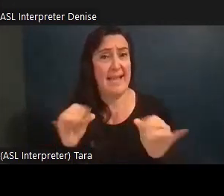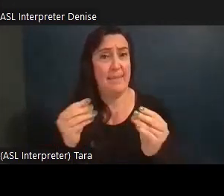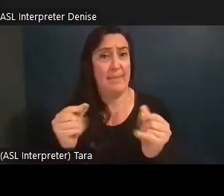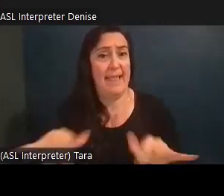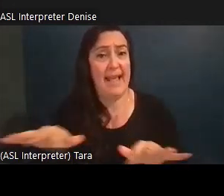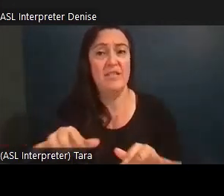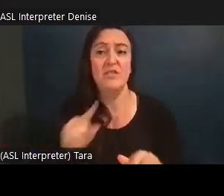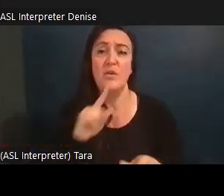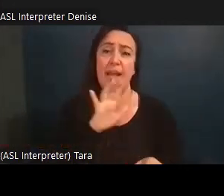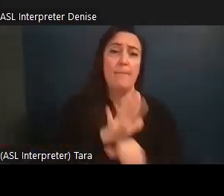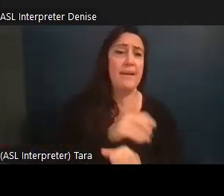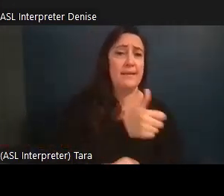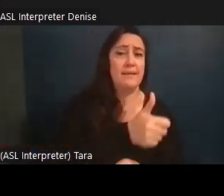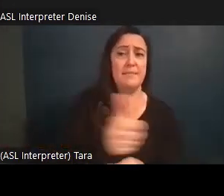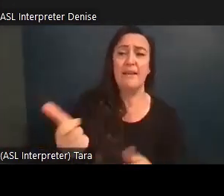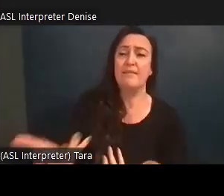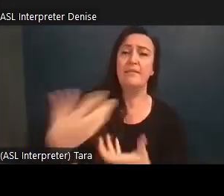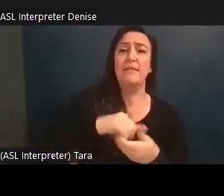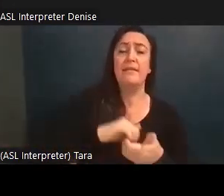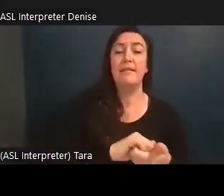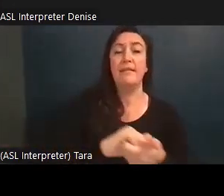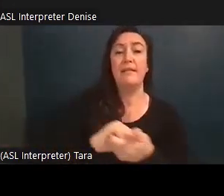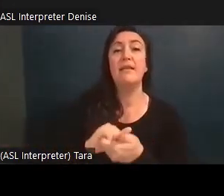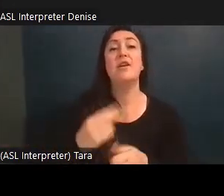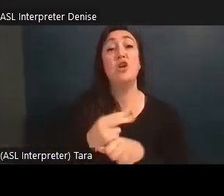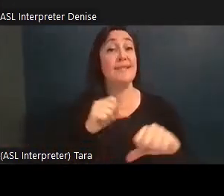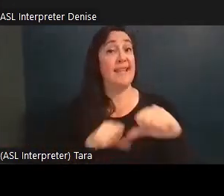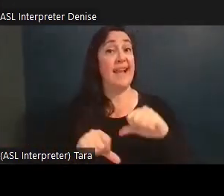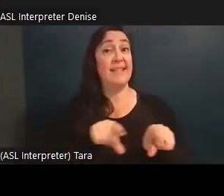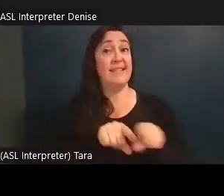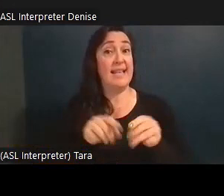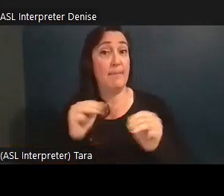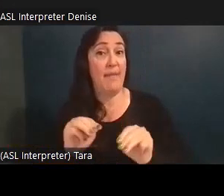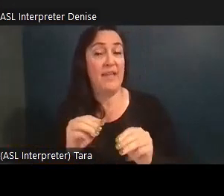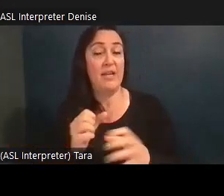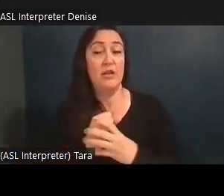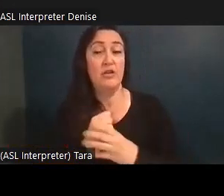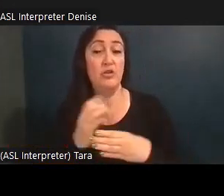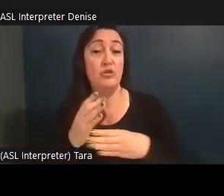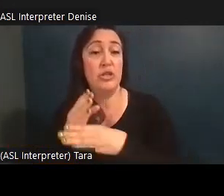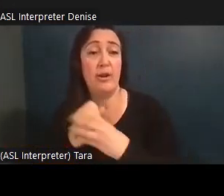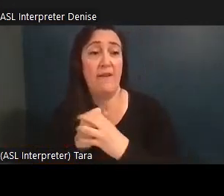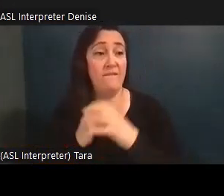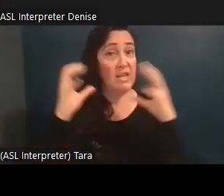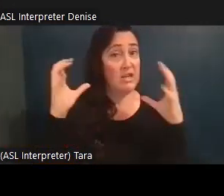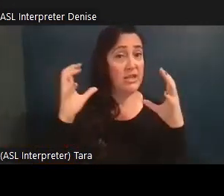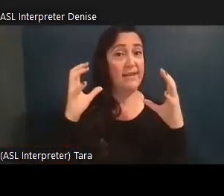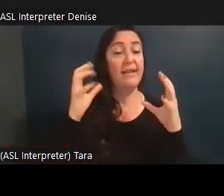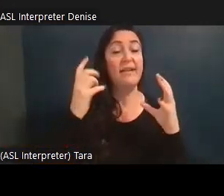a method to share a vision for sustainability and to work over